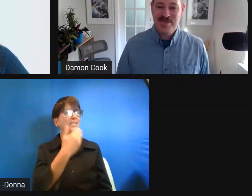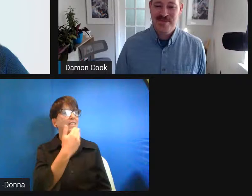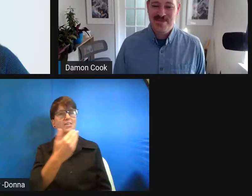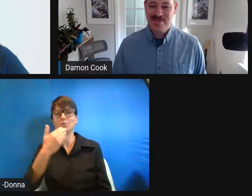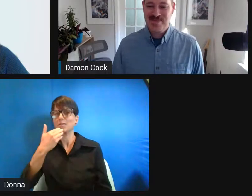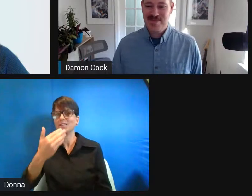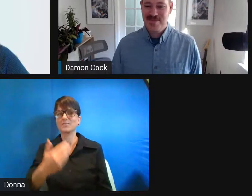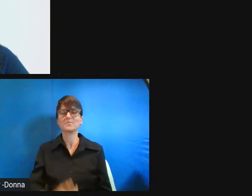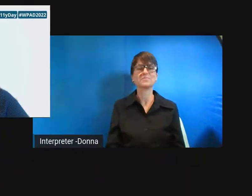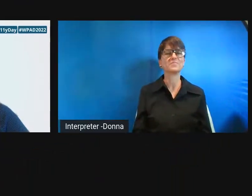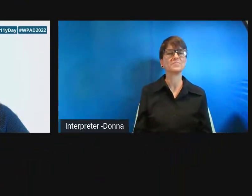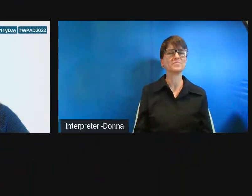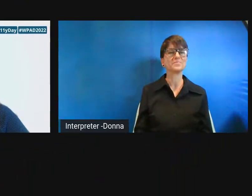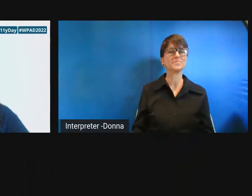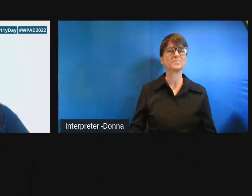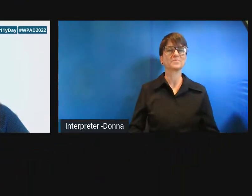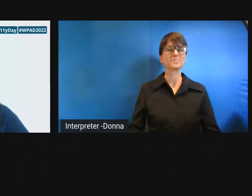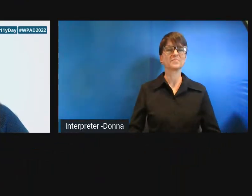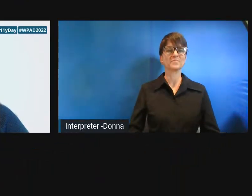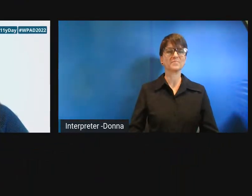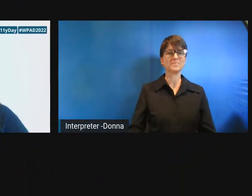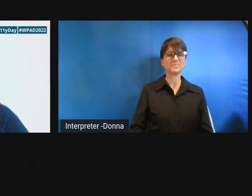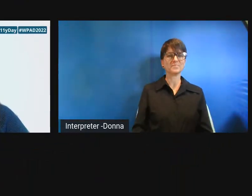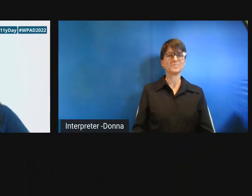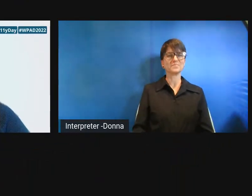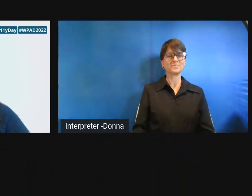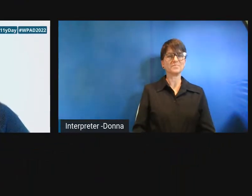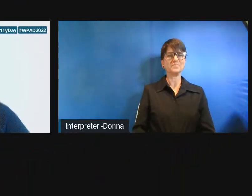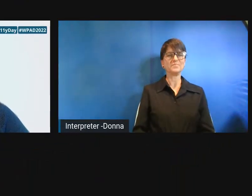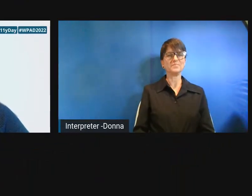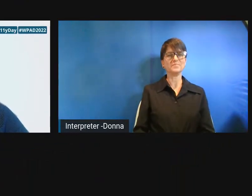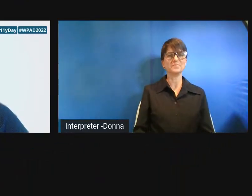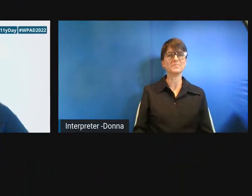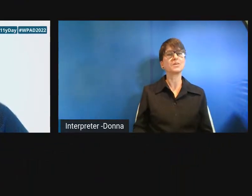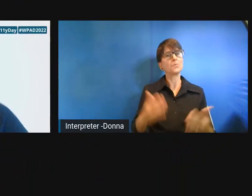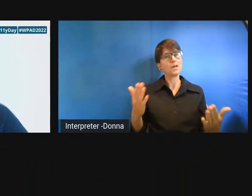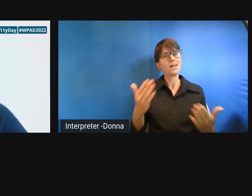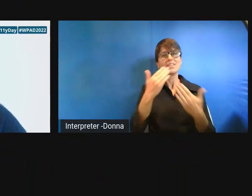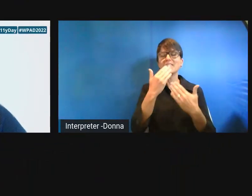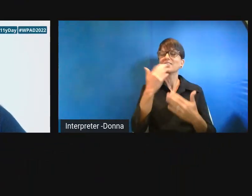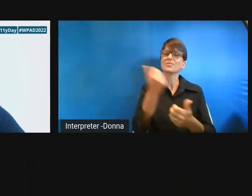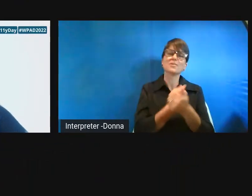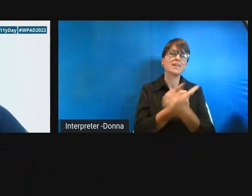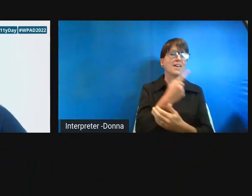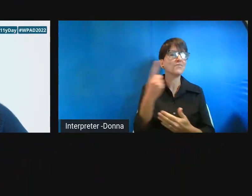and we can do a backup. Think you both.